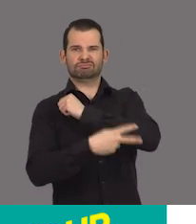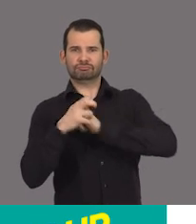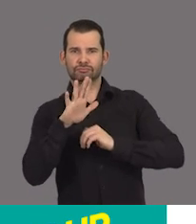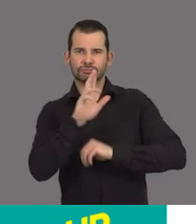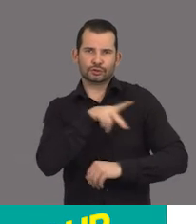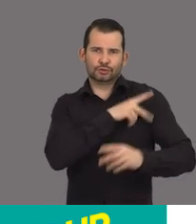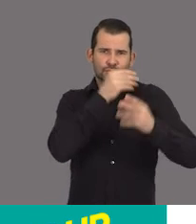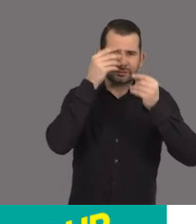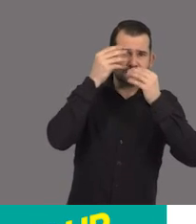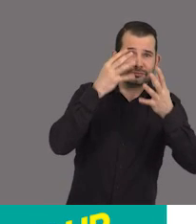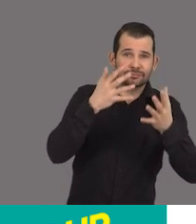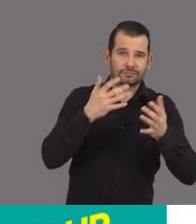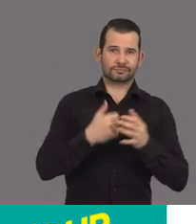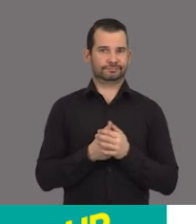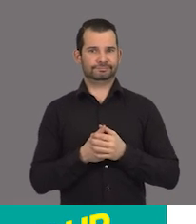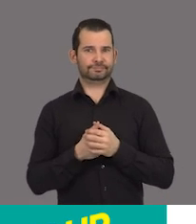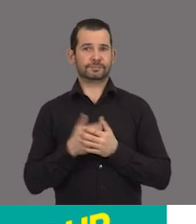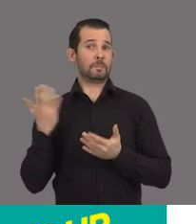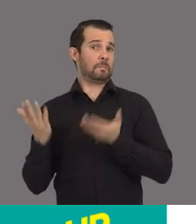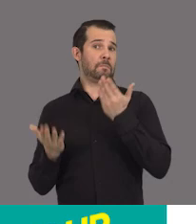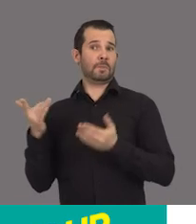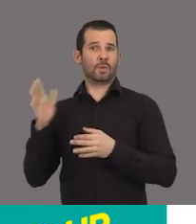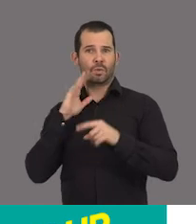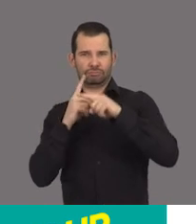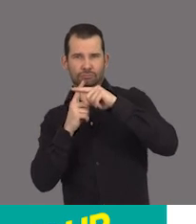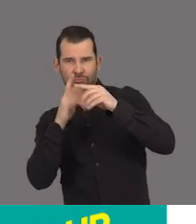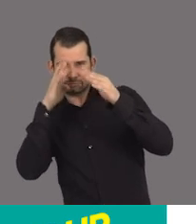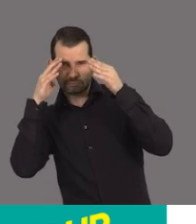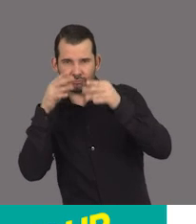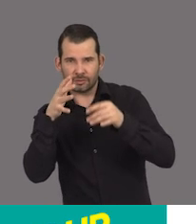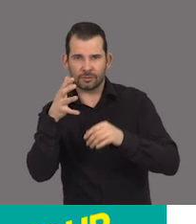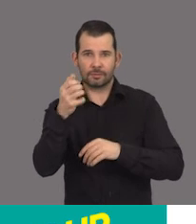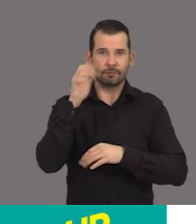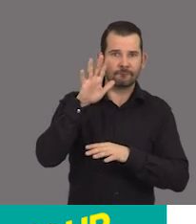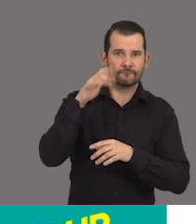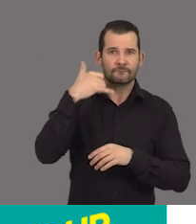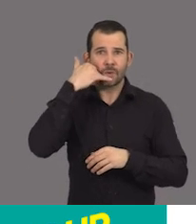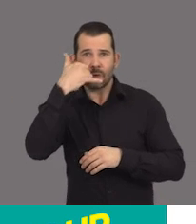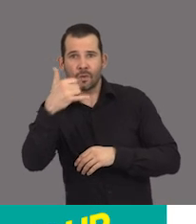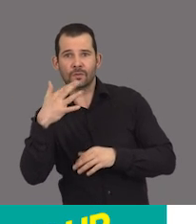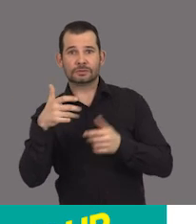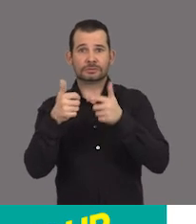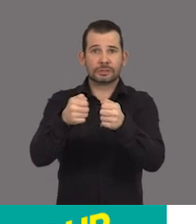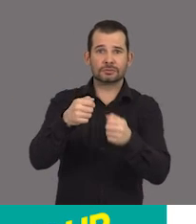They may target you by telephone, text, instant messaging, email or mail.